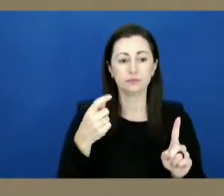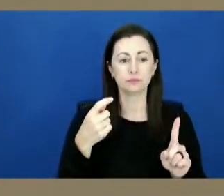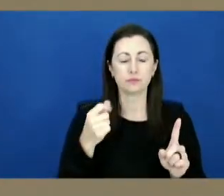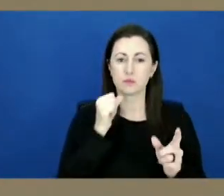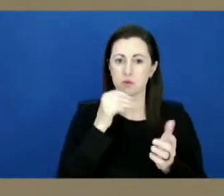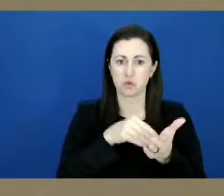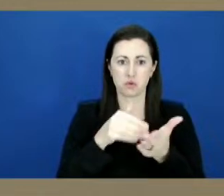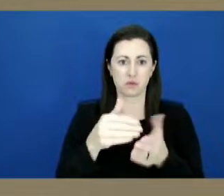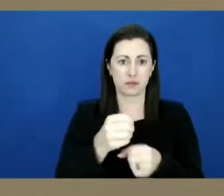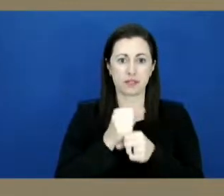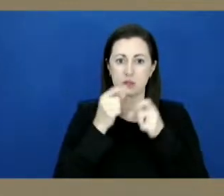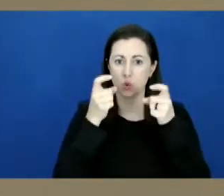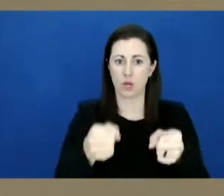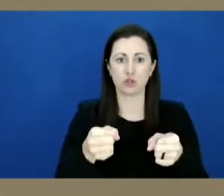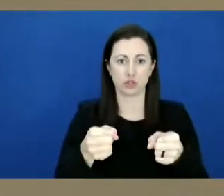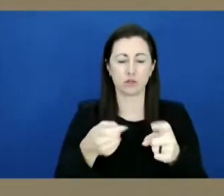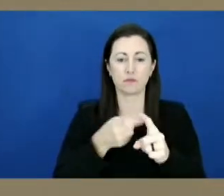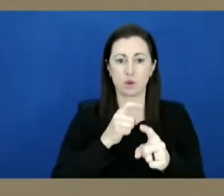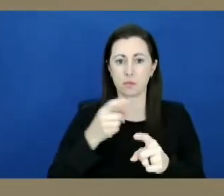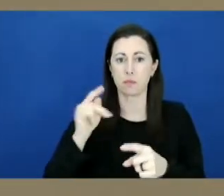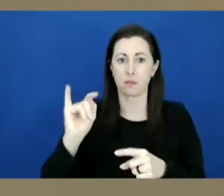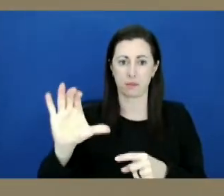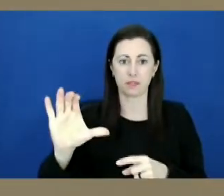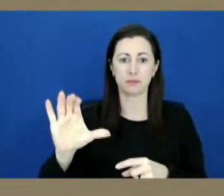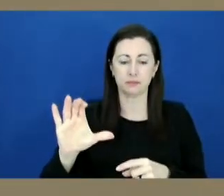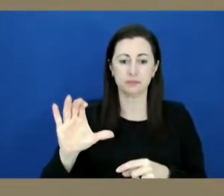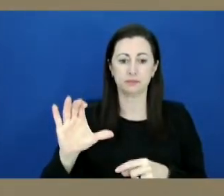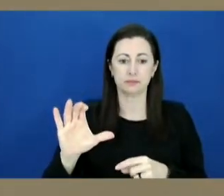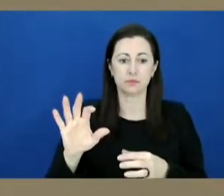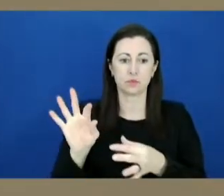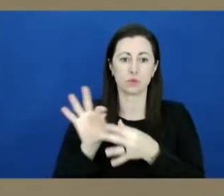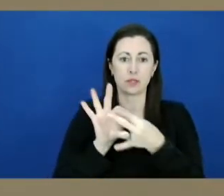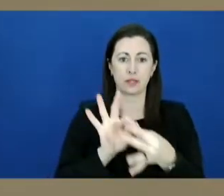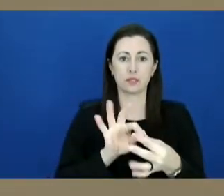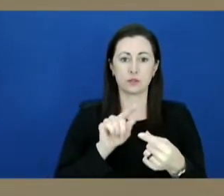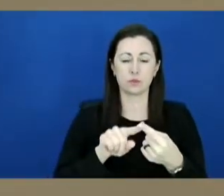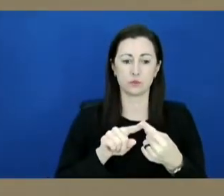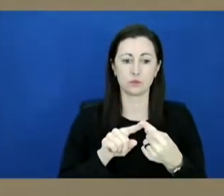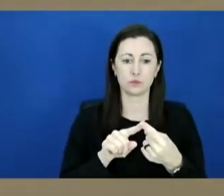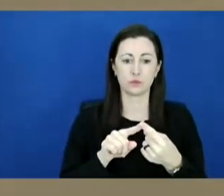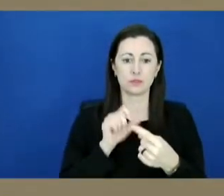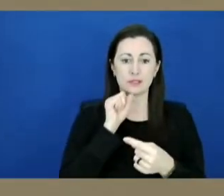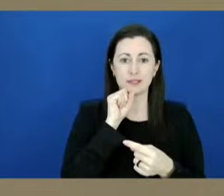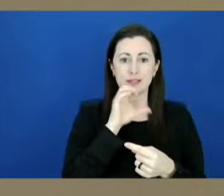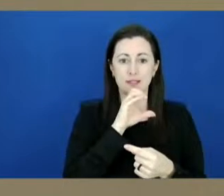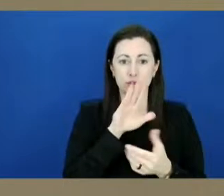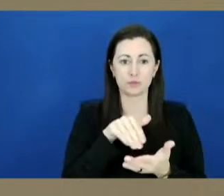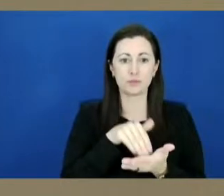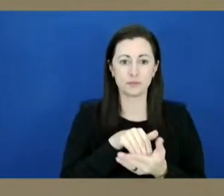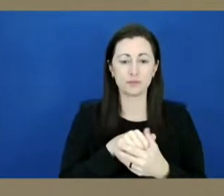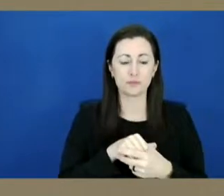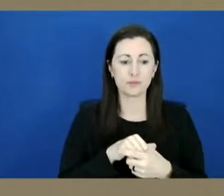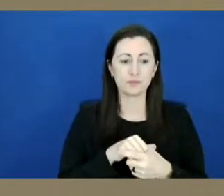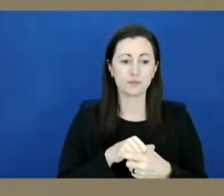THANK YOU.